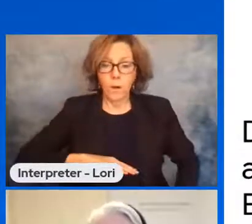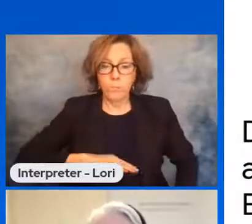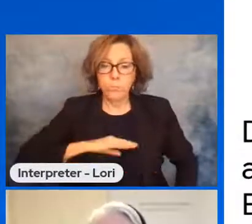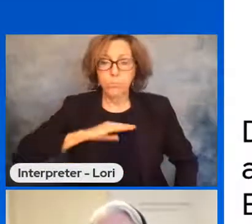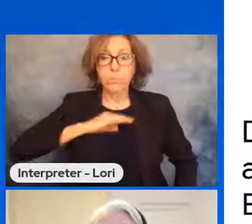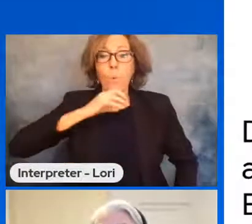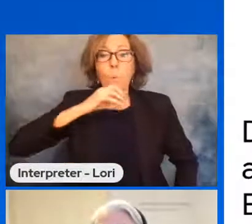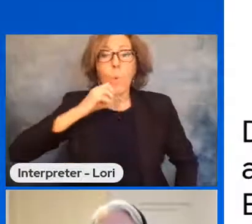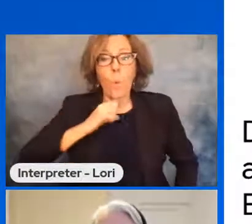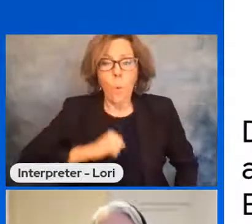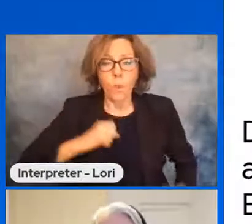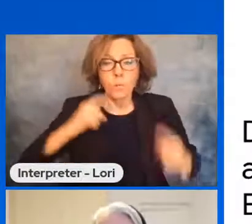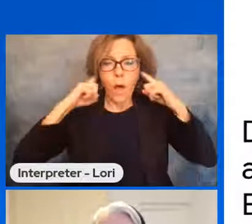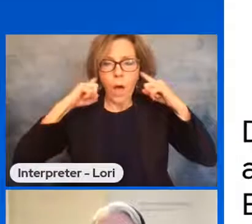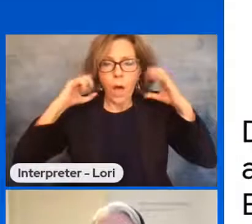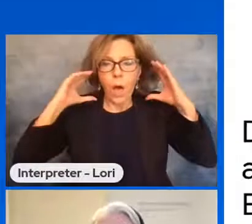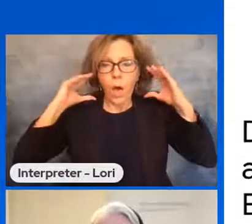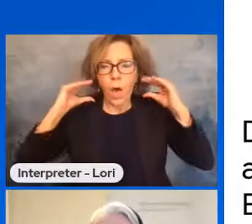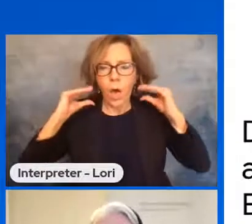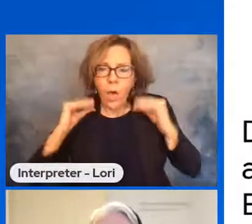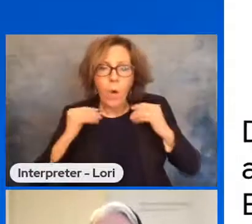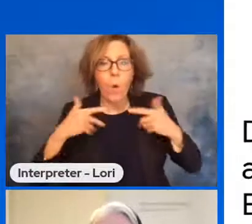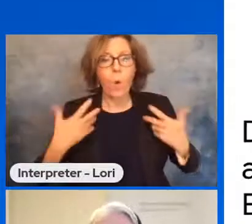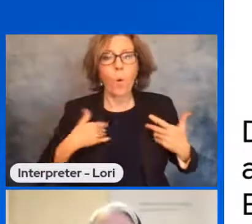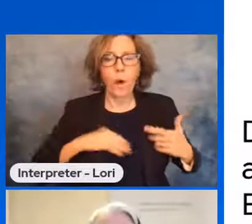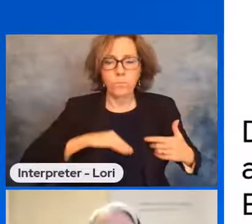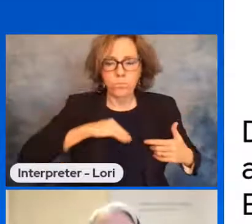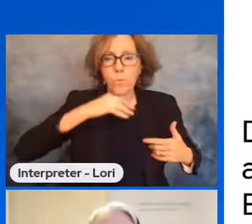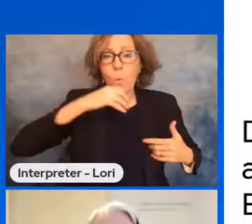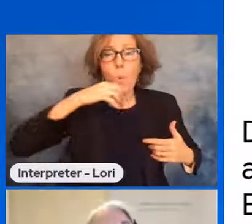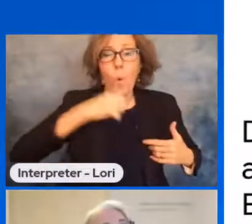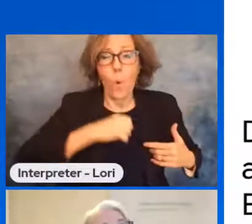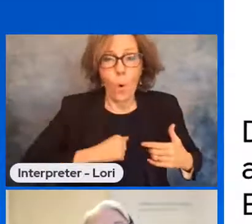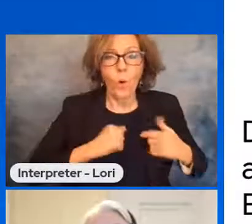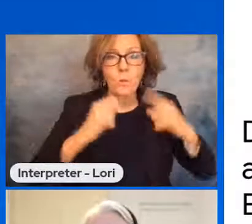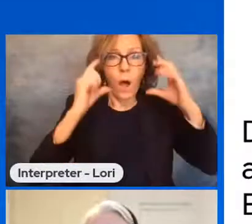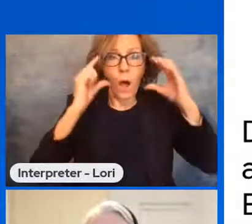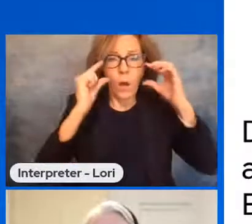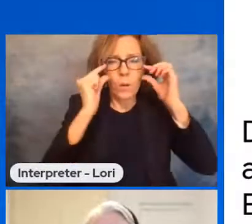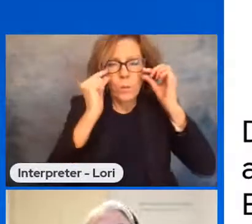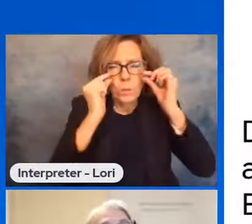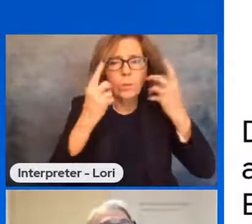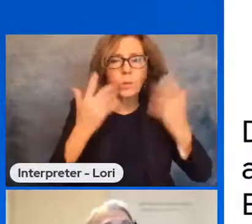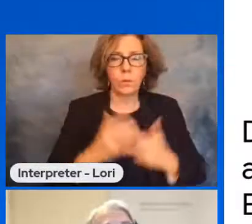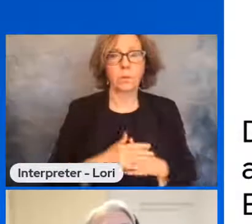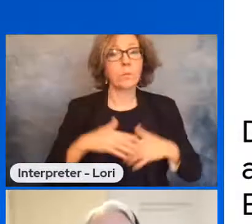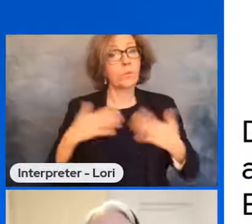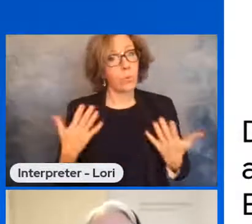So a truly helpful product, a product that is well-designed, is helpful for everyone.